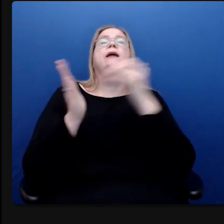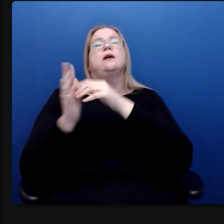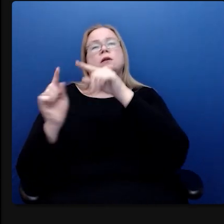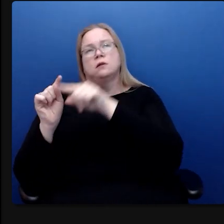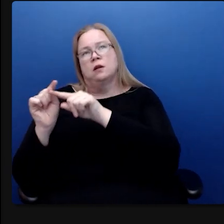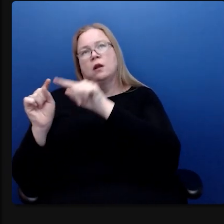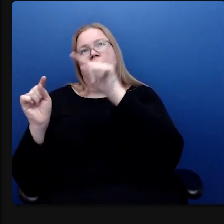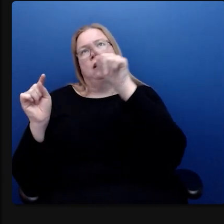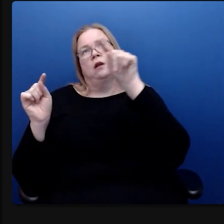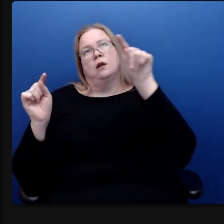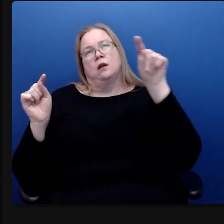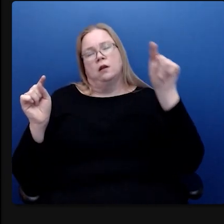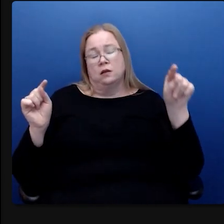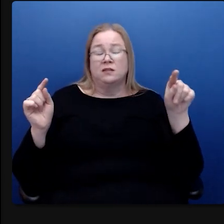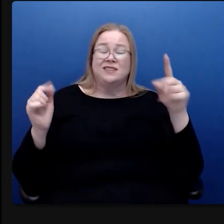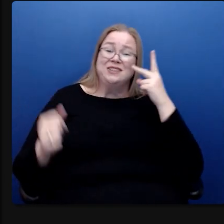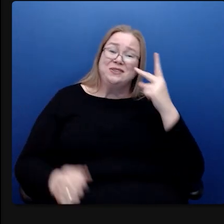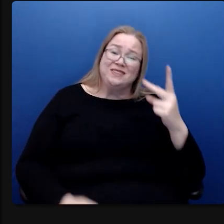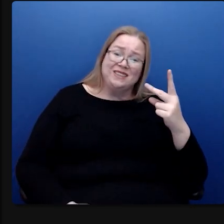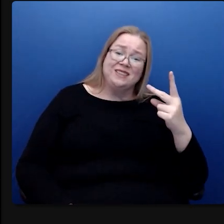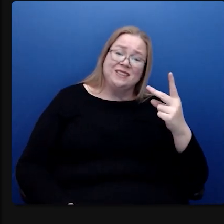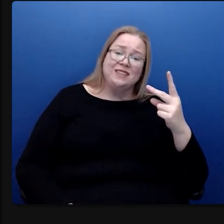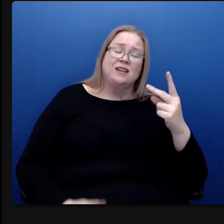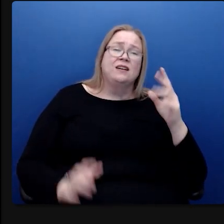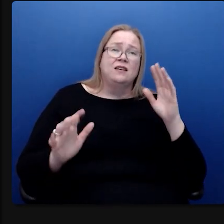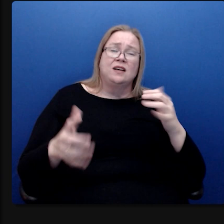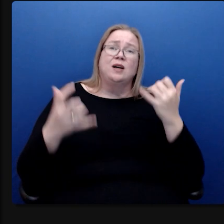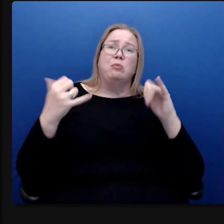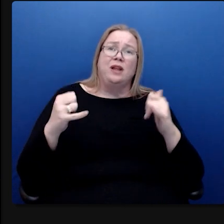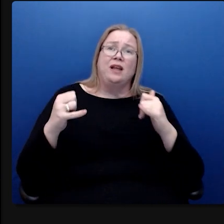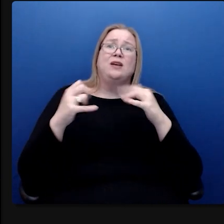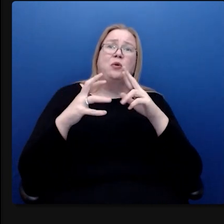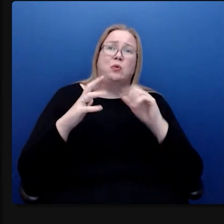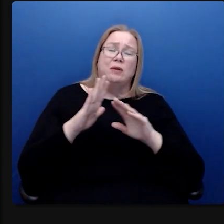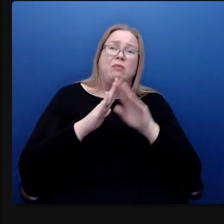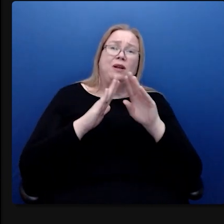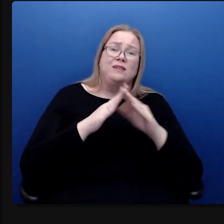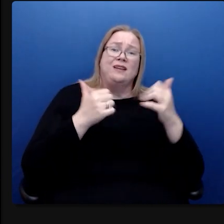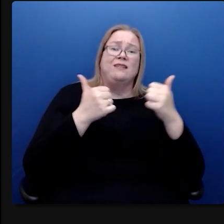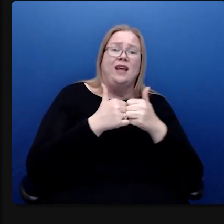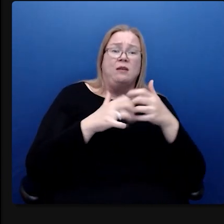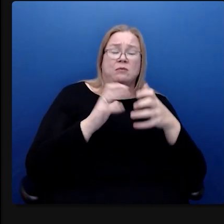and start the loop all over again. As you can see here, playing and rebuilding the game